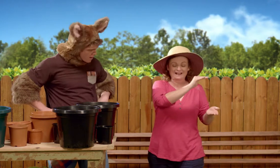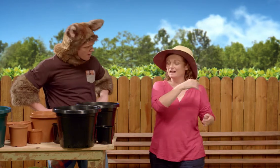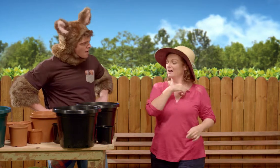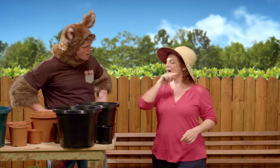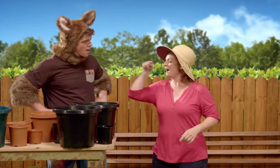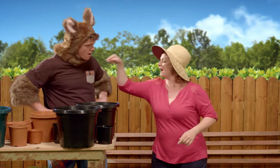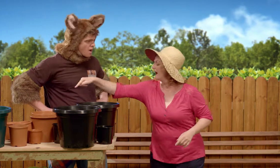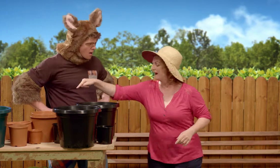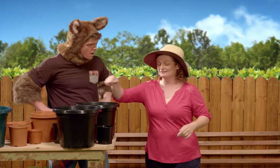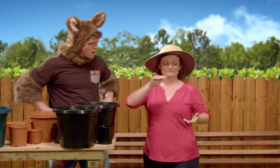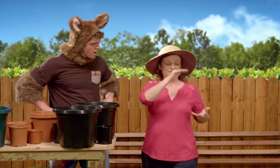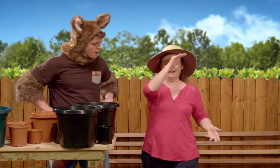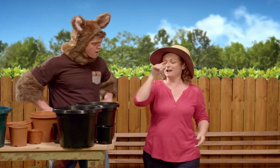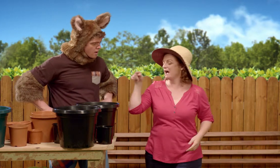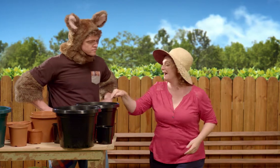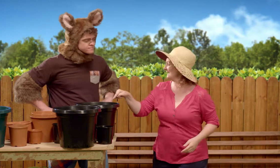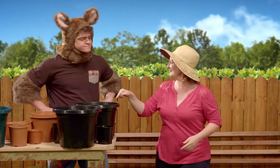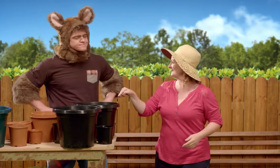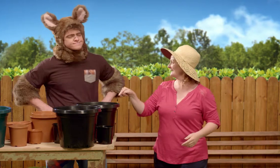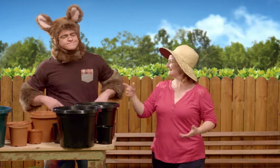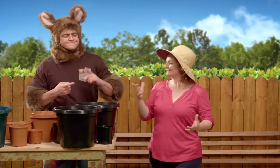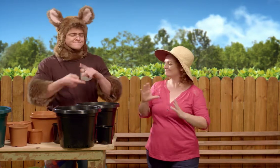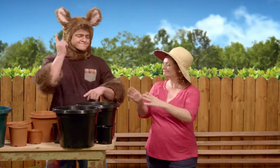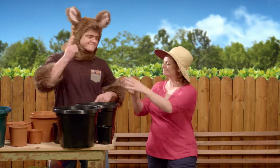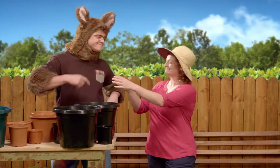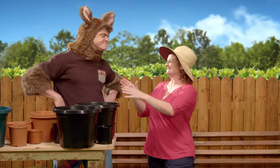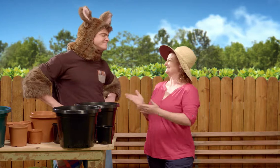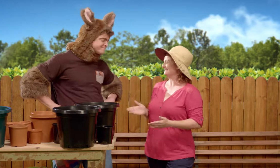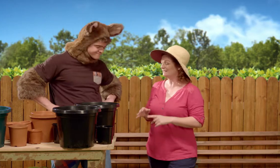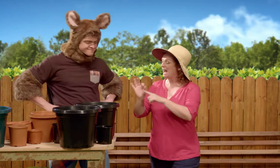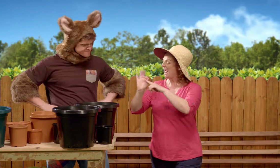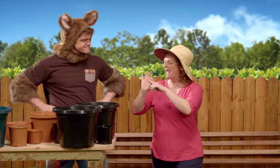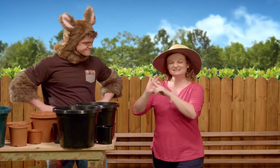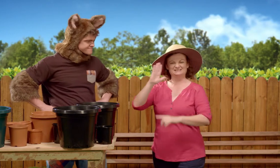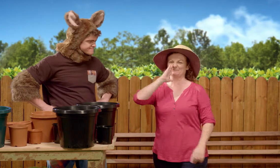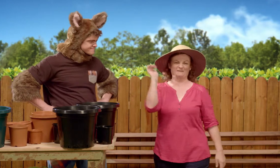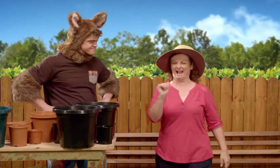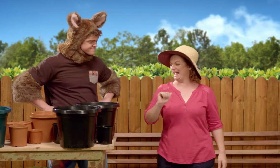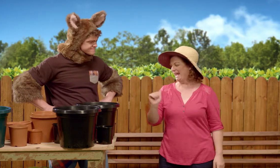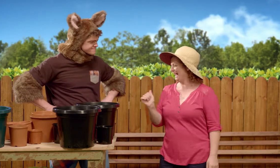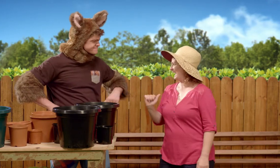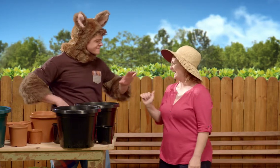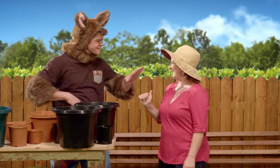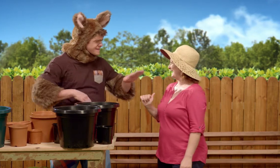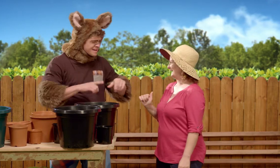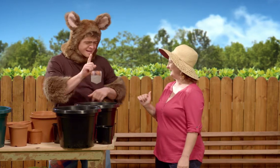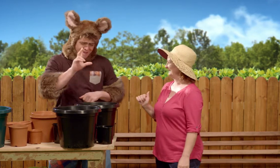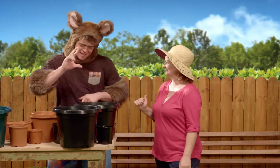And some medium plants to go into medium pots, and bigger plants to go in bigger pots. I'm not bothered by colour.